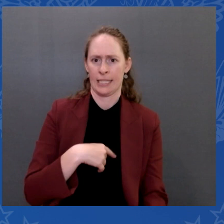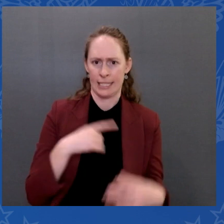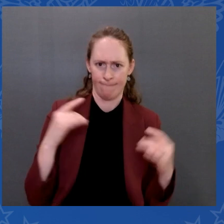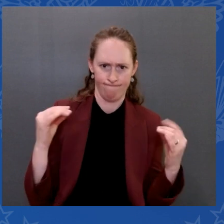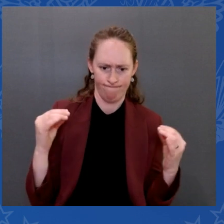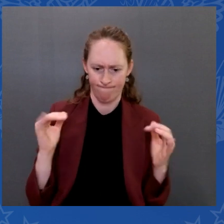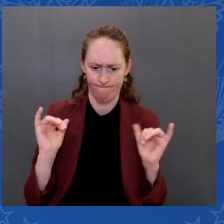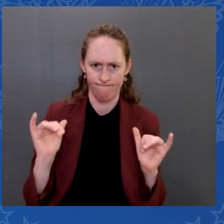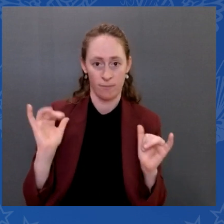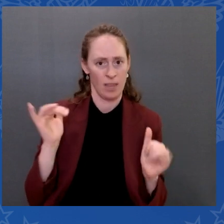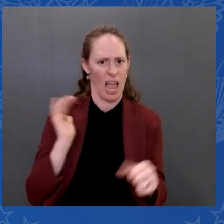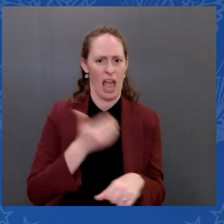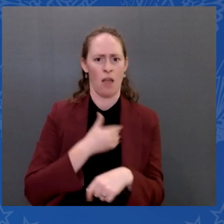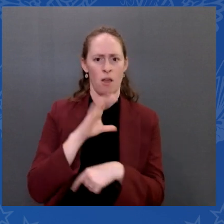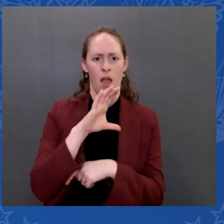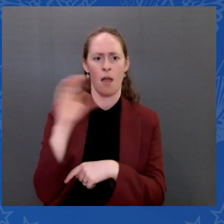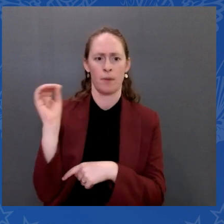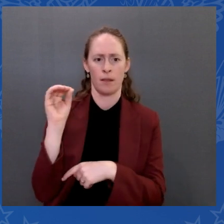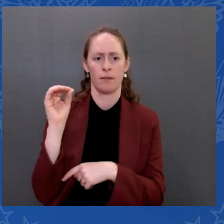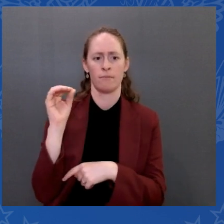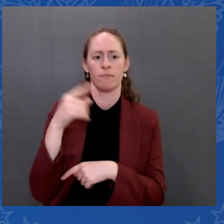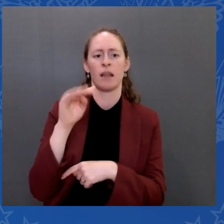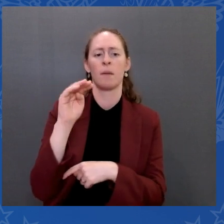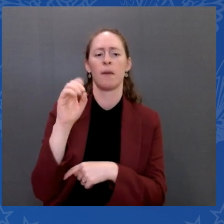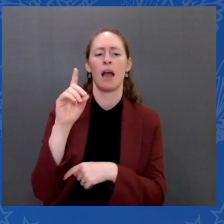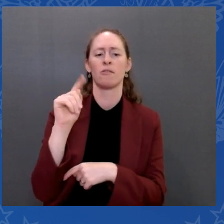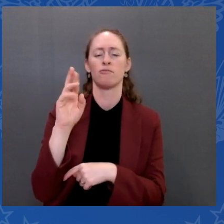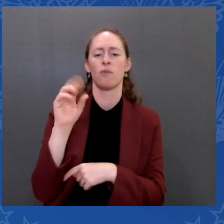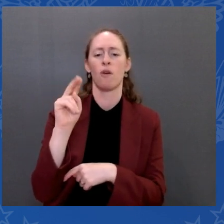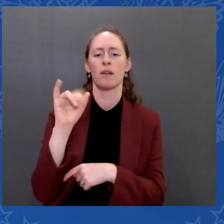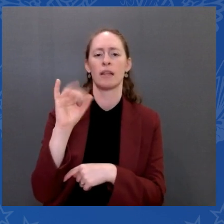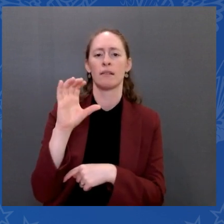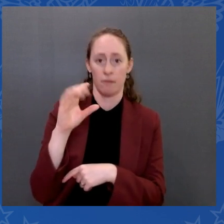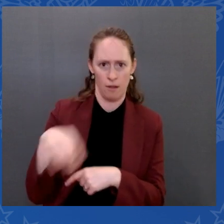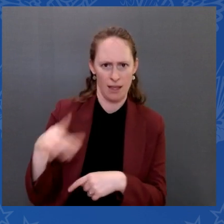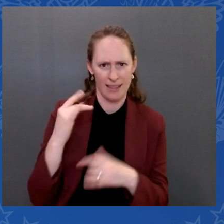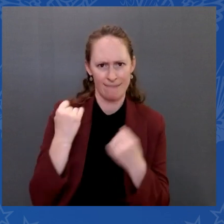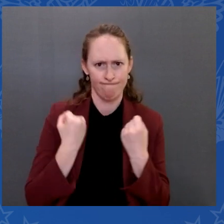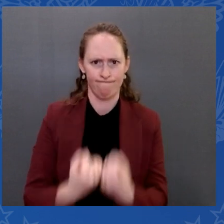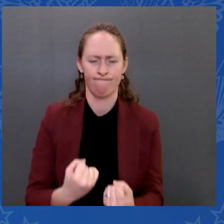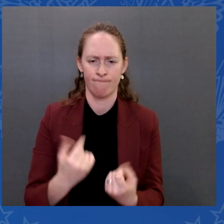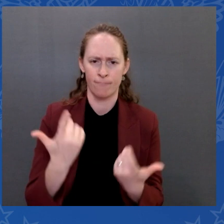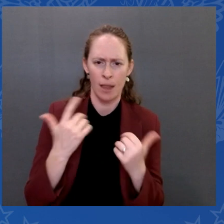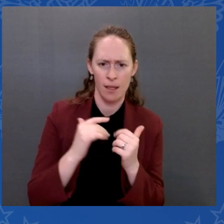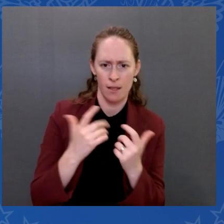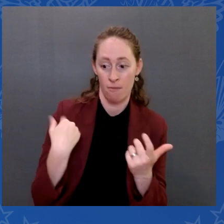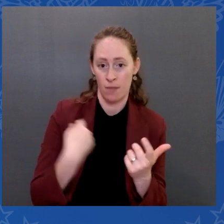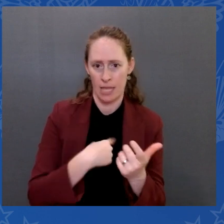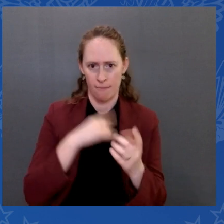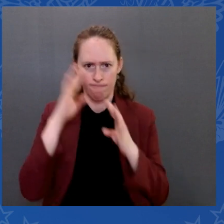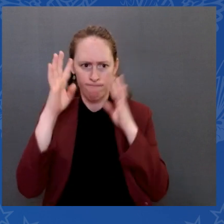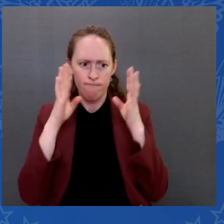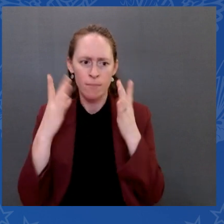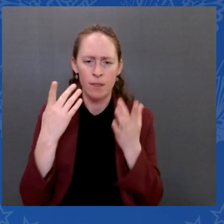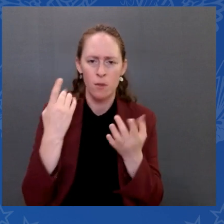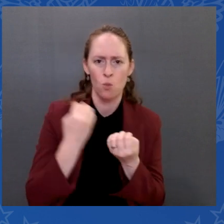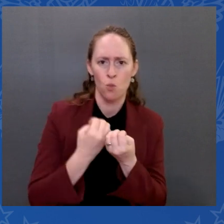to patients is semiconductors. They are essential components in thousands of medical devices --